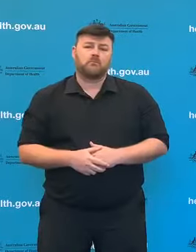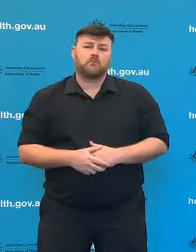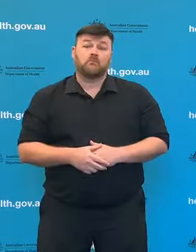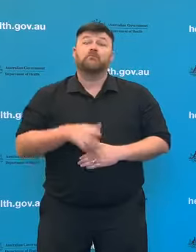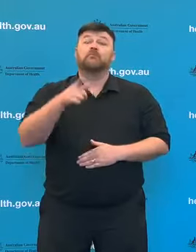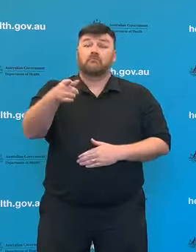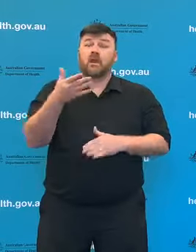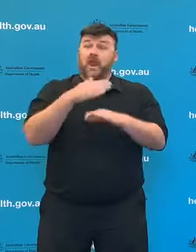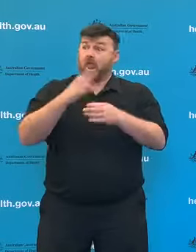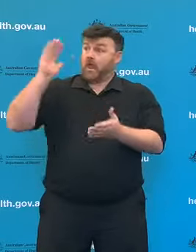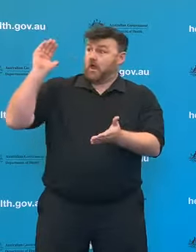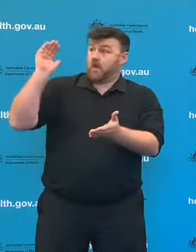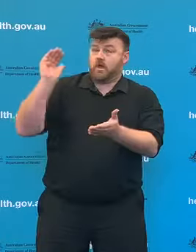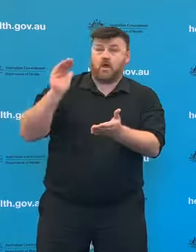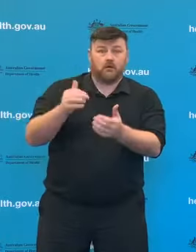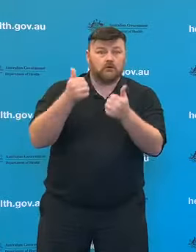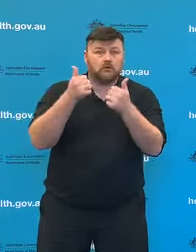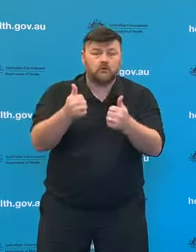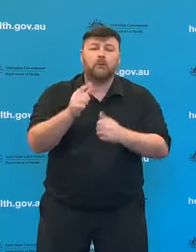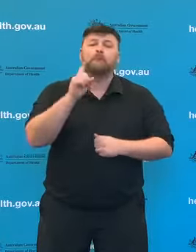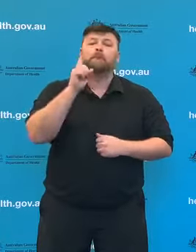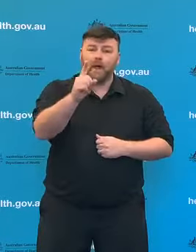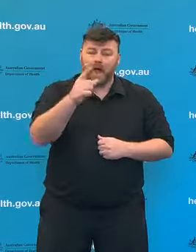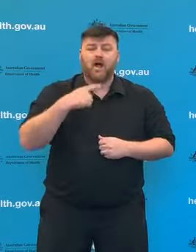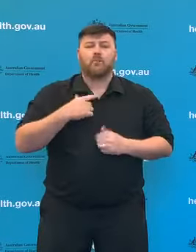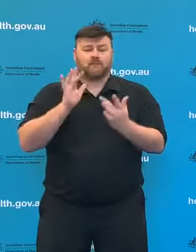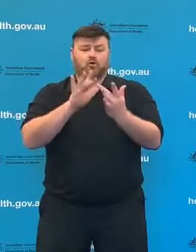diagnoses, contact tracing remains essential. We